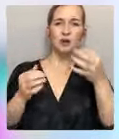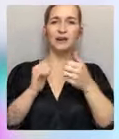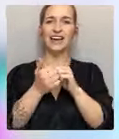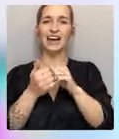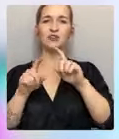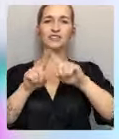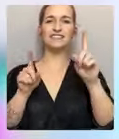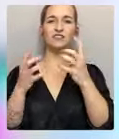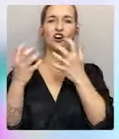how your different audiences react to your content.